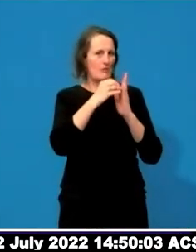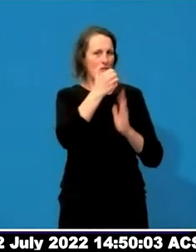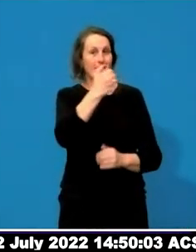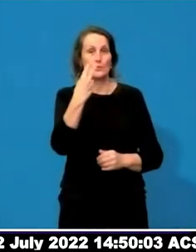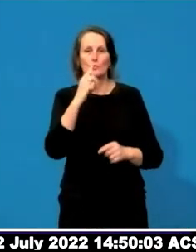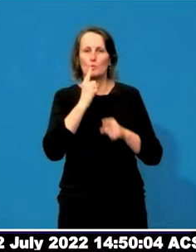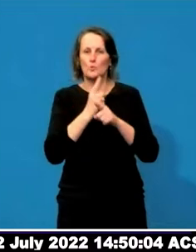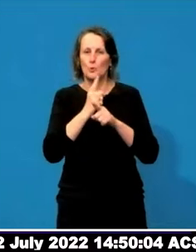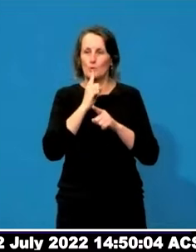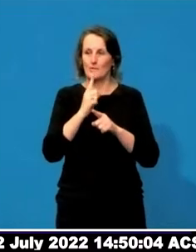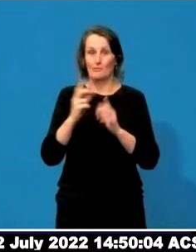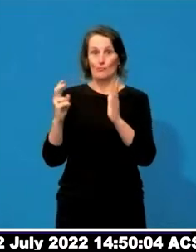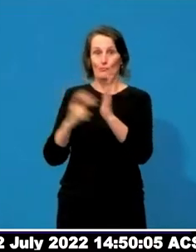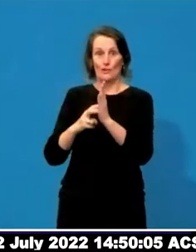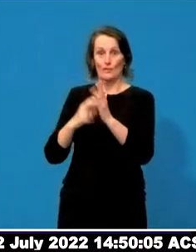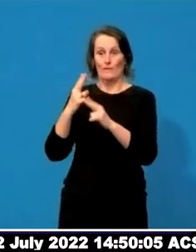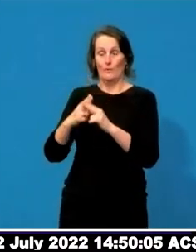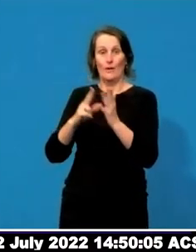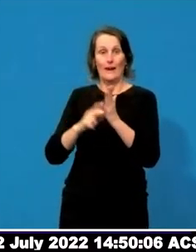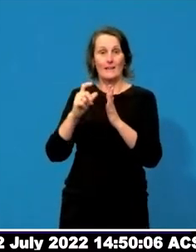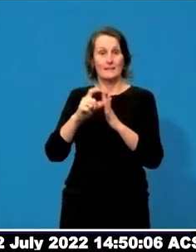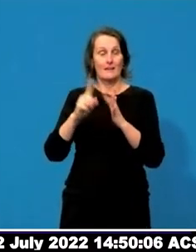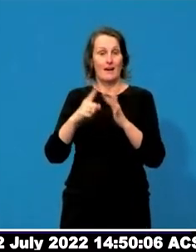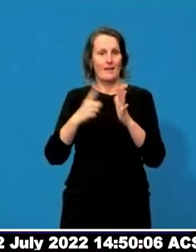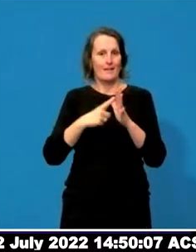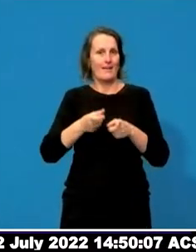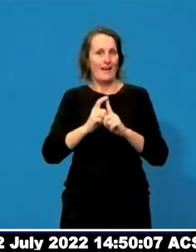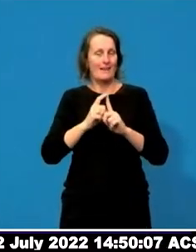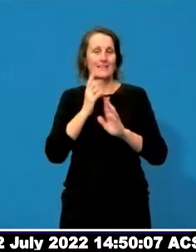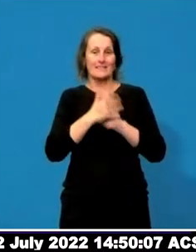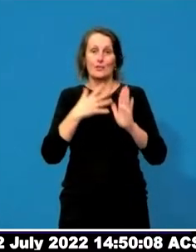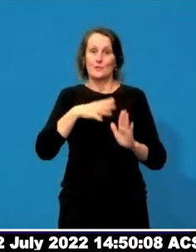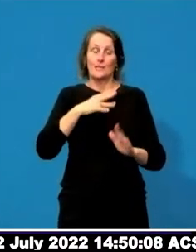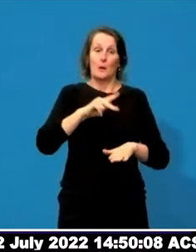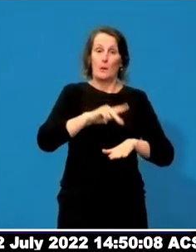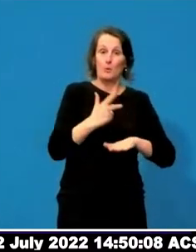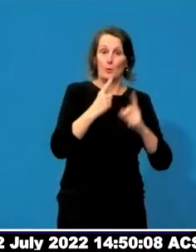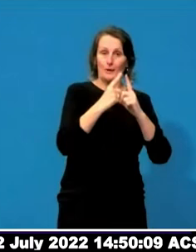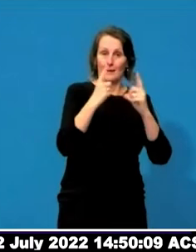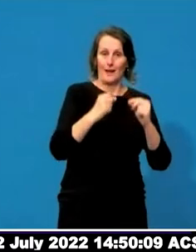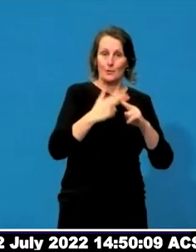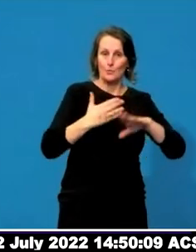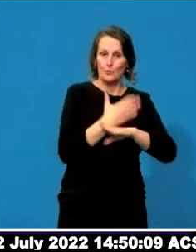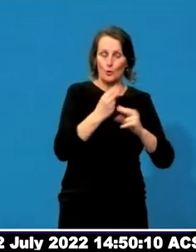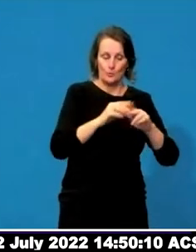"The requirement that staff have a Blue Card to work with children and a Yellow Card or a Disability Worker Screening Clearance